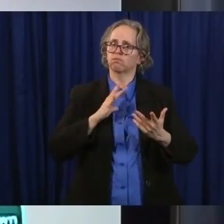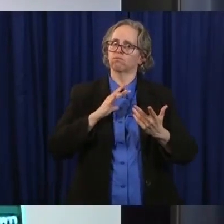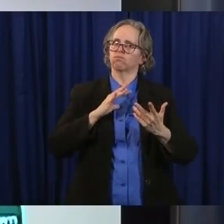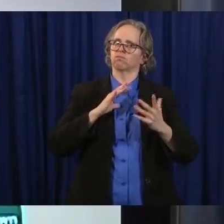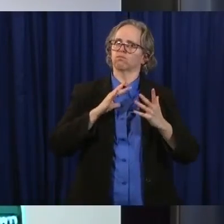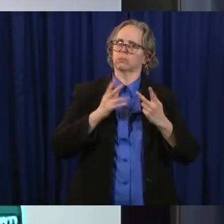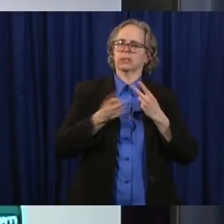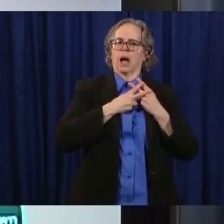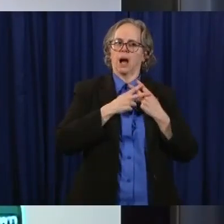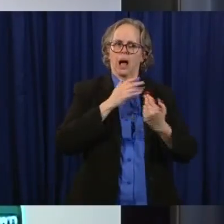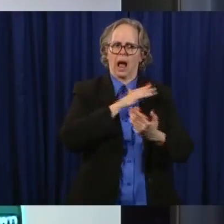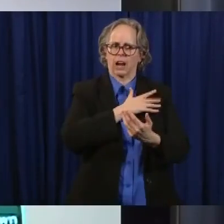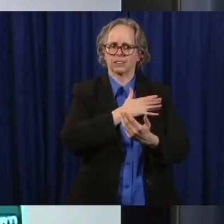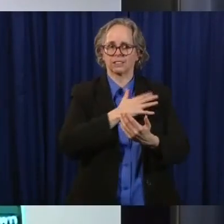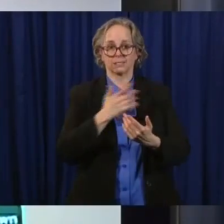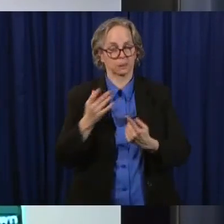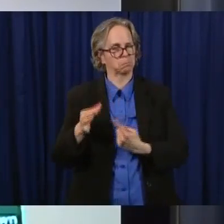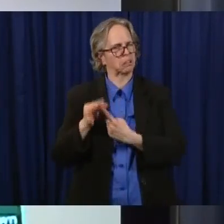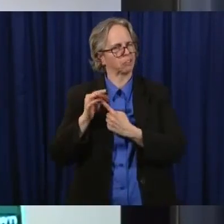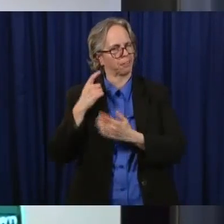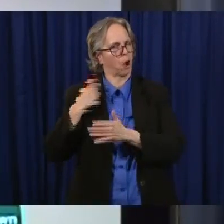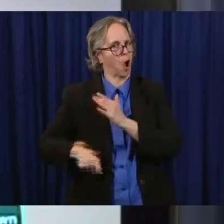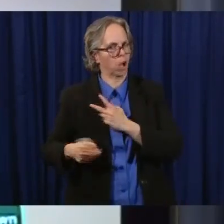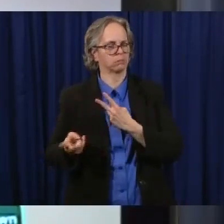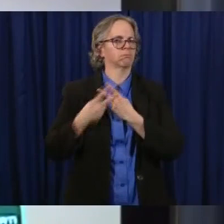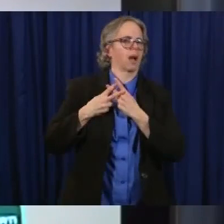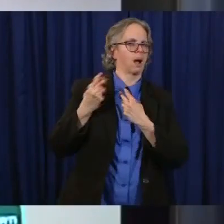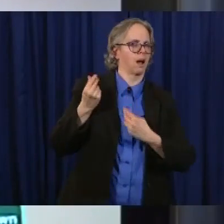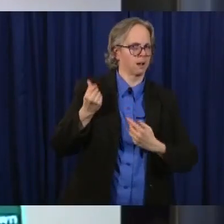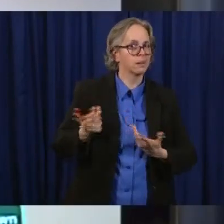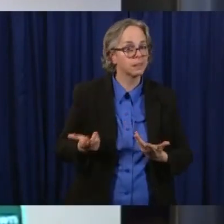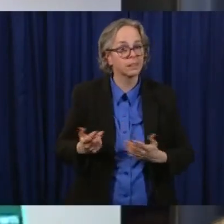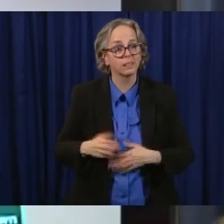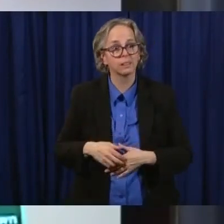IT WILL COST LESS, IT'S MORE EFFICIENT FROM AN ENERGY AND COST SUSTAINABILITY STANDPOINT.